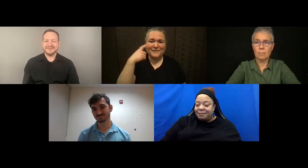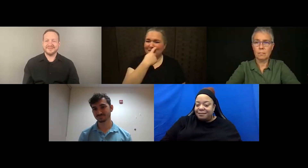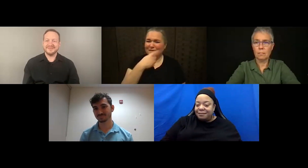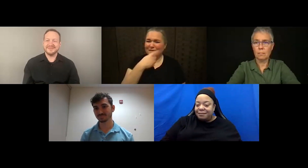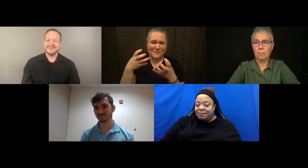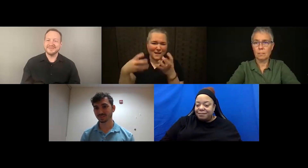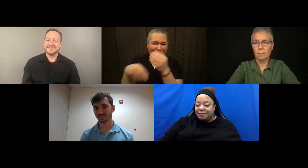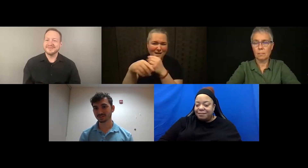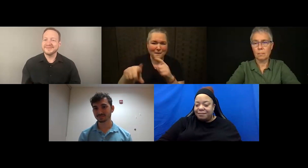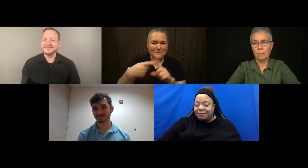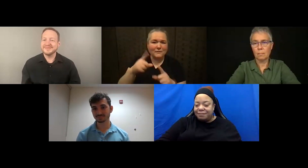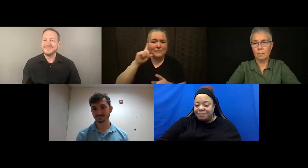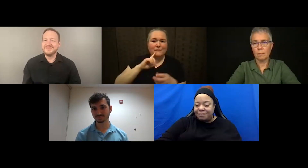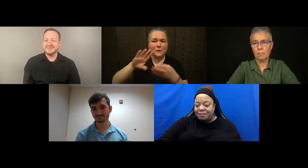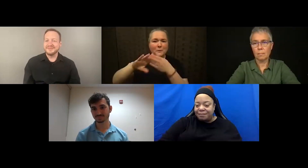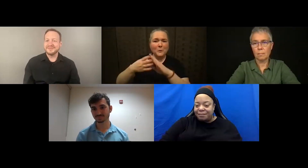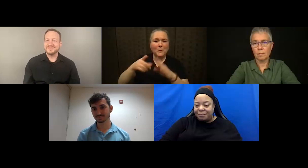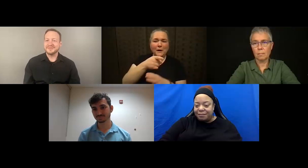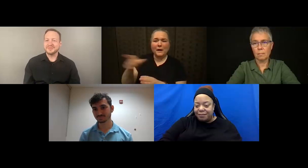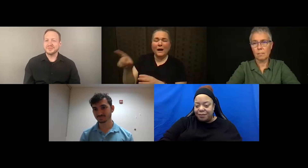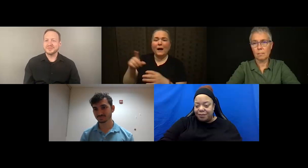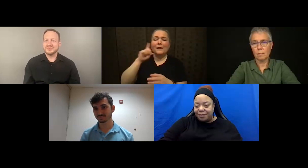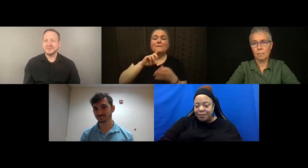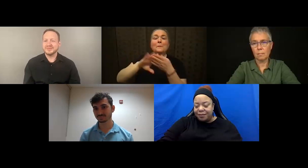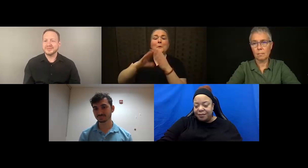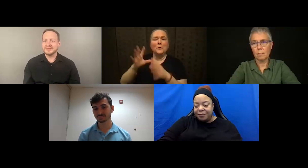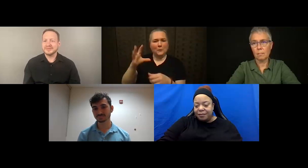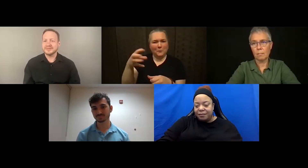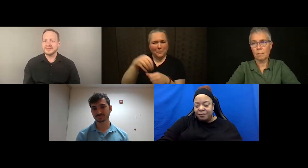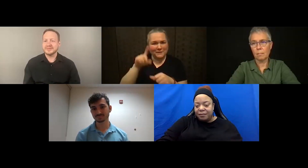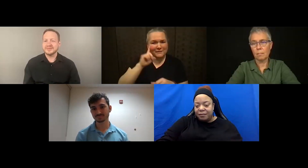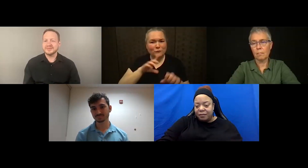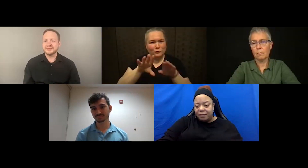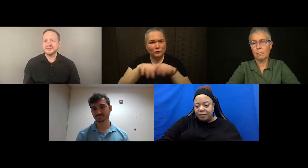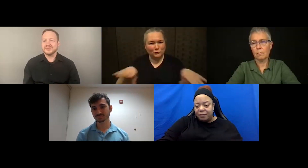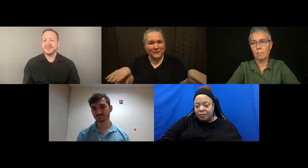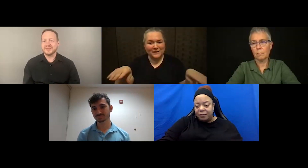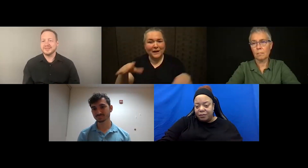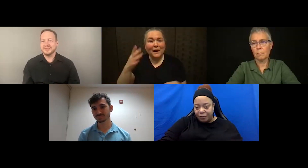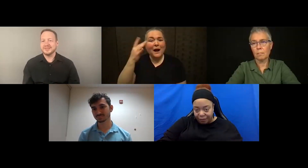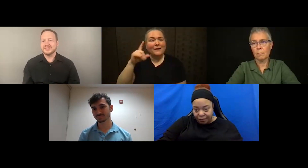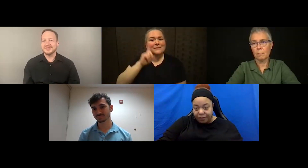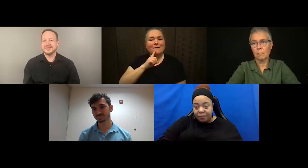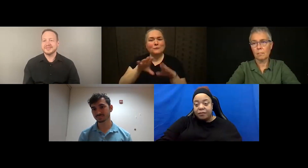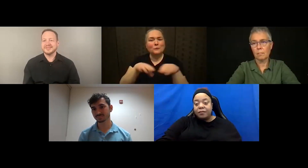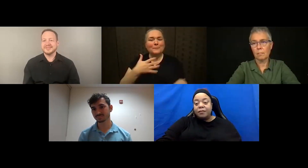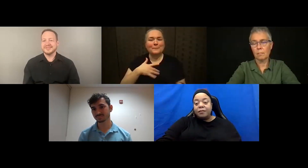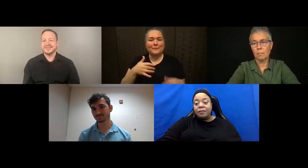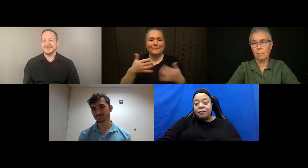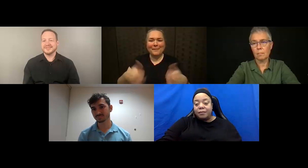That's impossible. Jillian: Erin, I want to add that when we're considering Deaf community, this includes